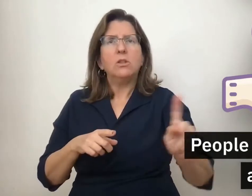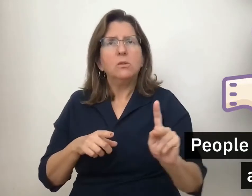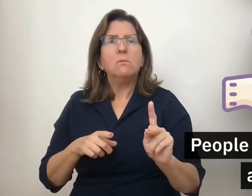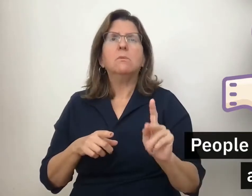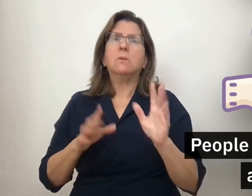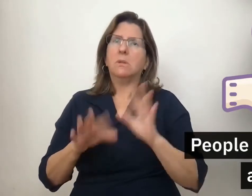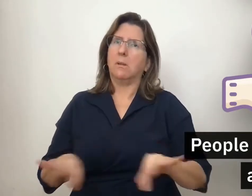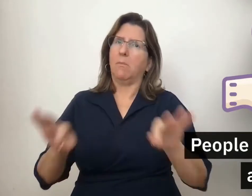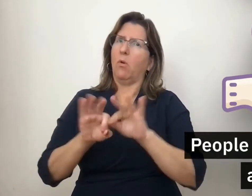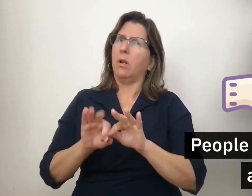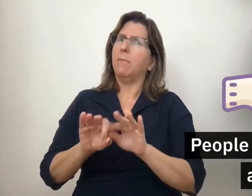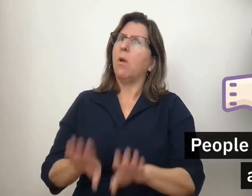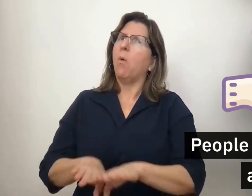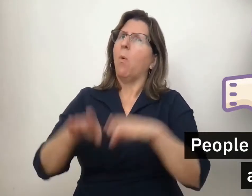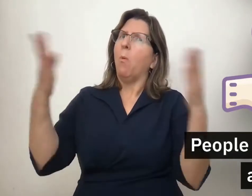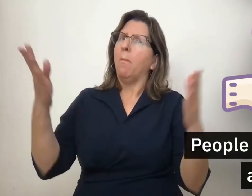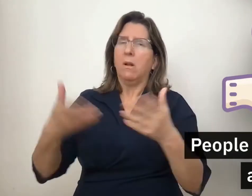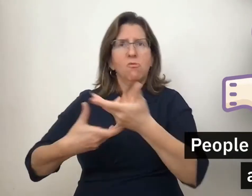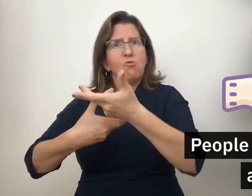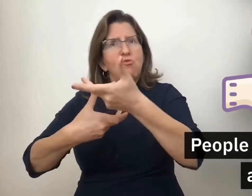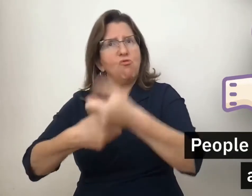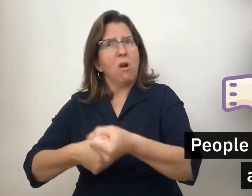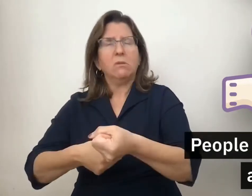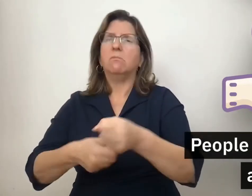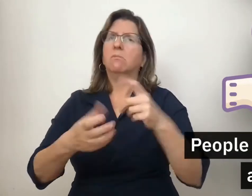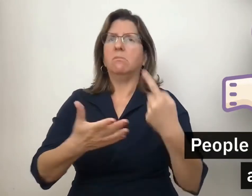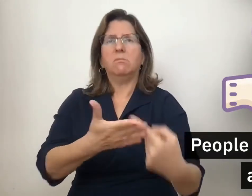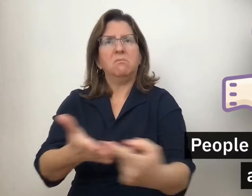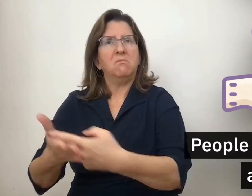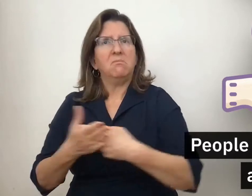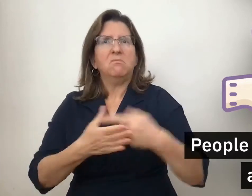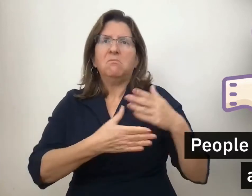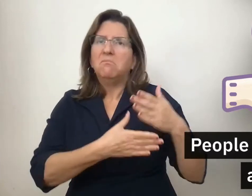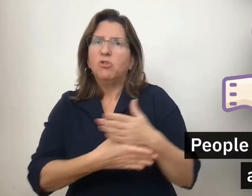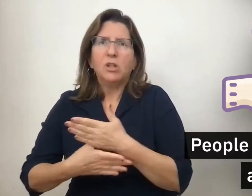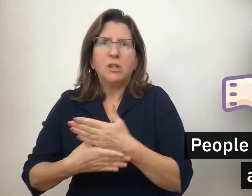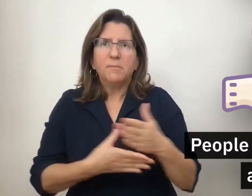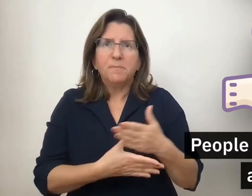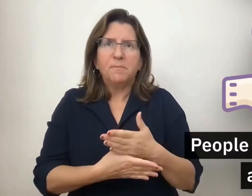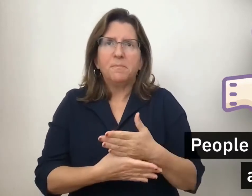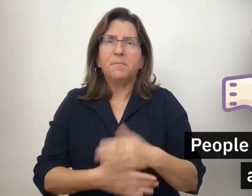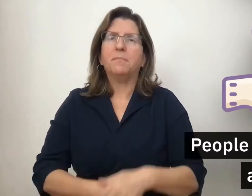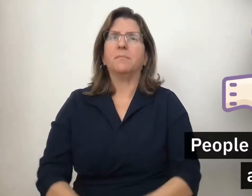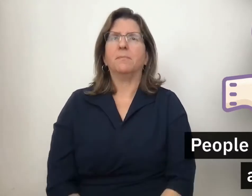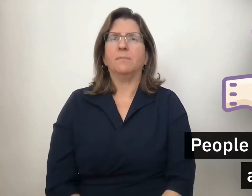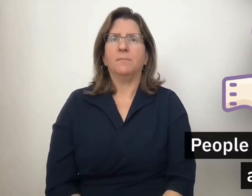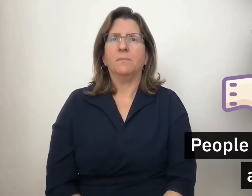Malicious comments and criticisms are not. Open education should uplift everyone.